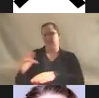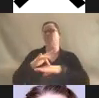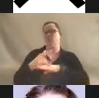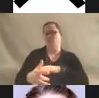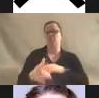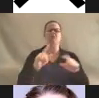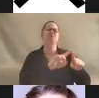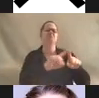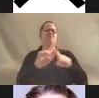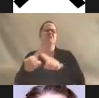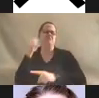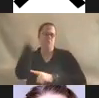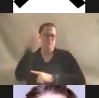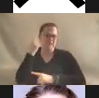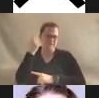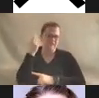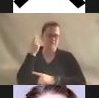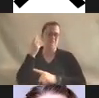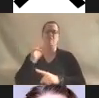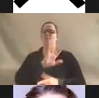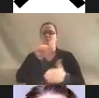But all of them were impacted by health inequities.